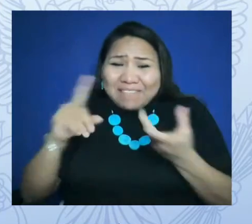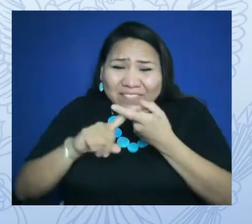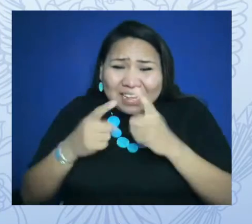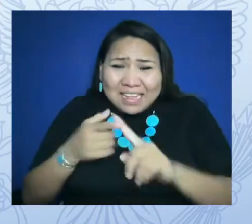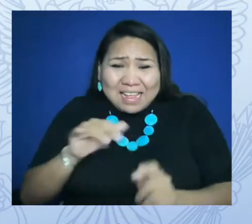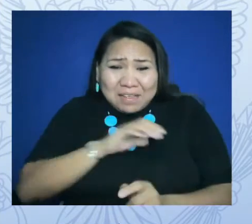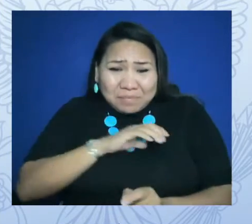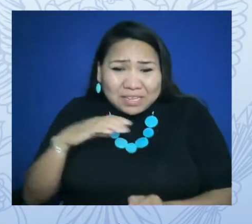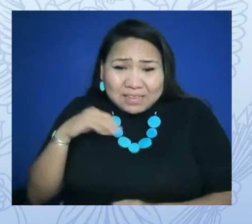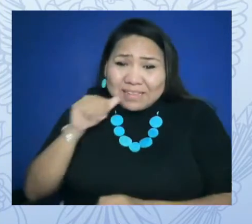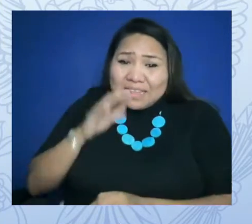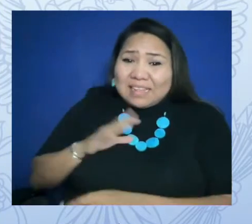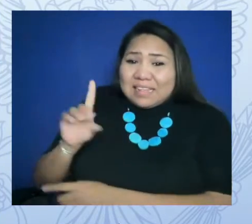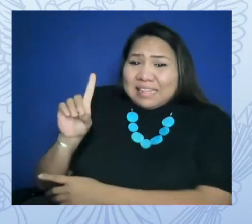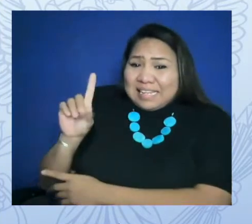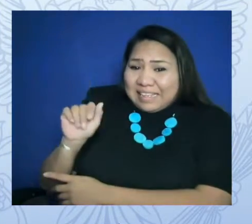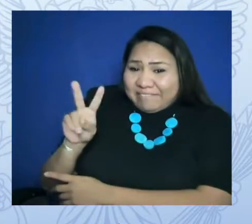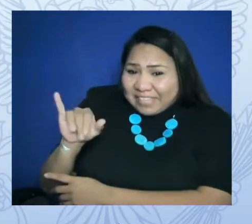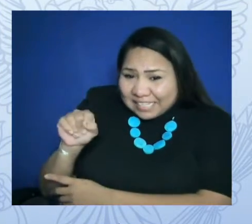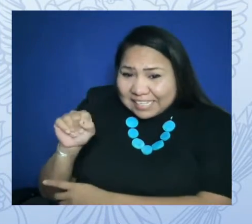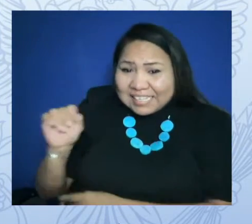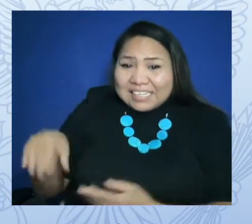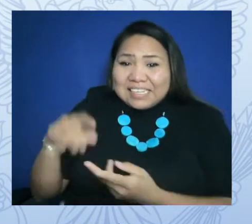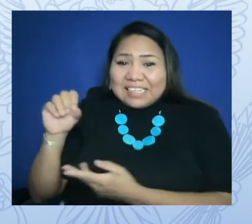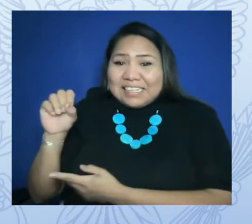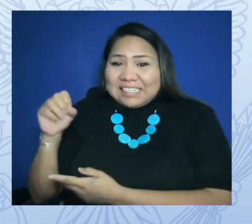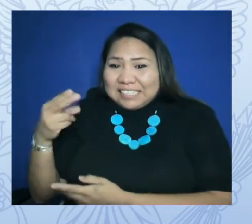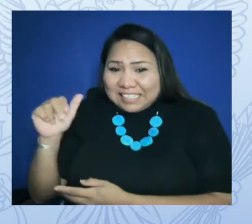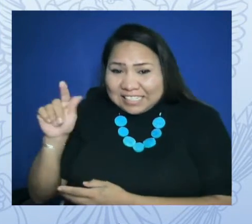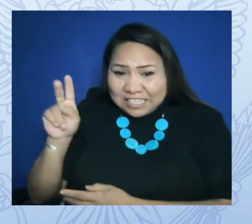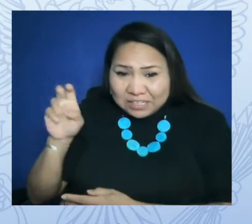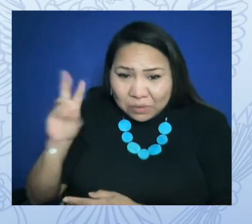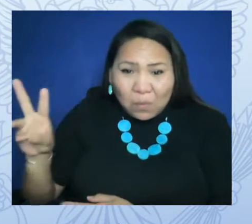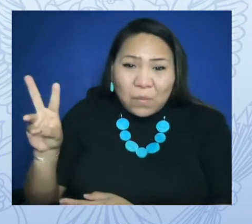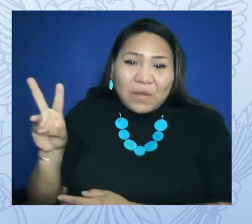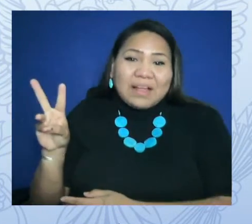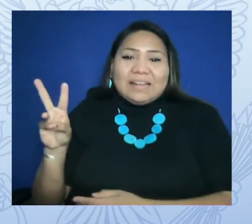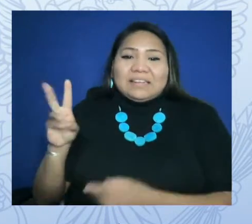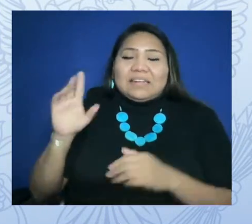our first Native American chair of the National Endowment for the Humanities.